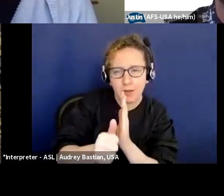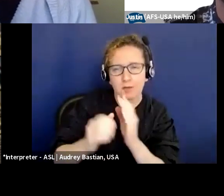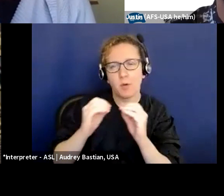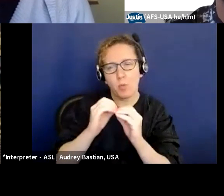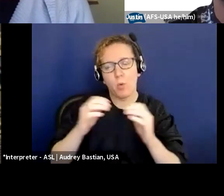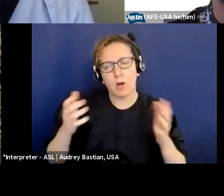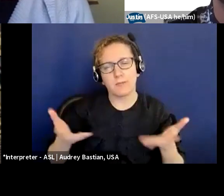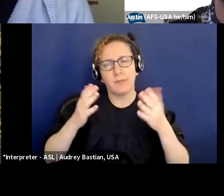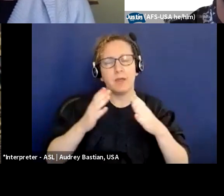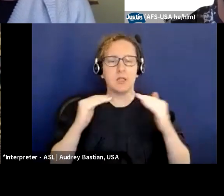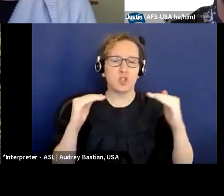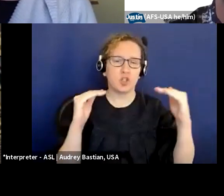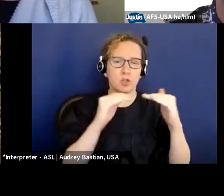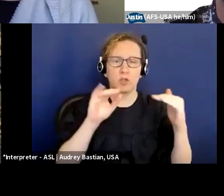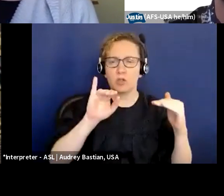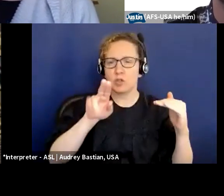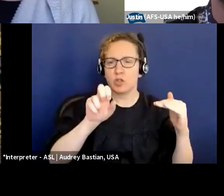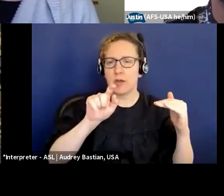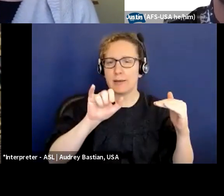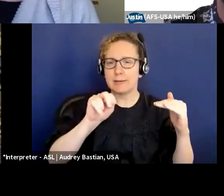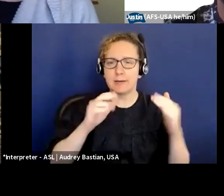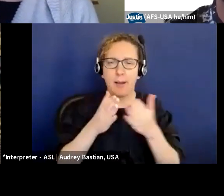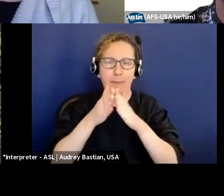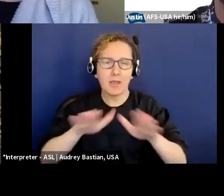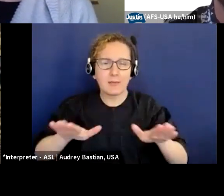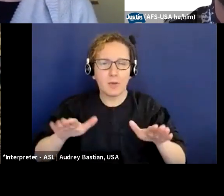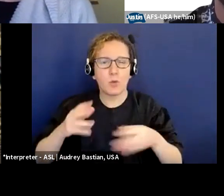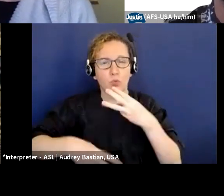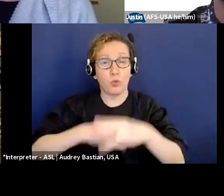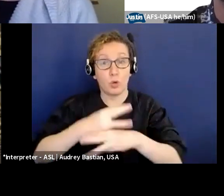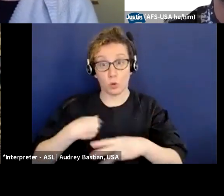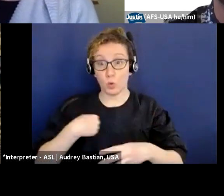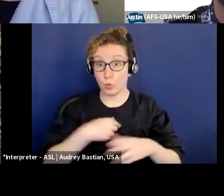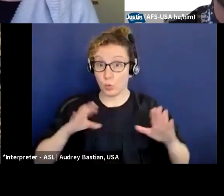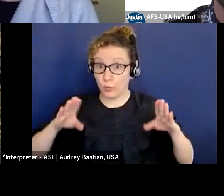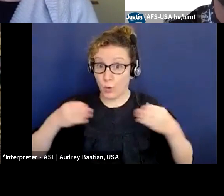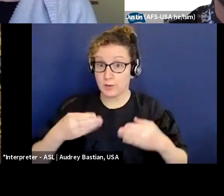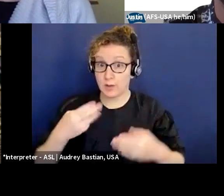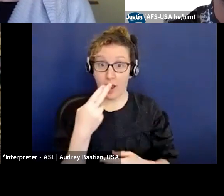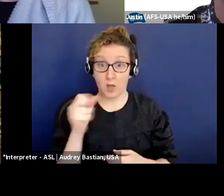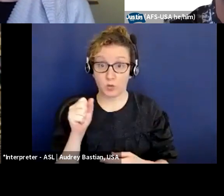focuses most specifically on high school exchange, so we host participants from 80 countries